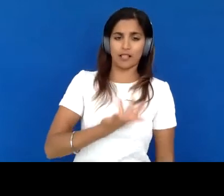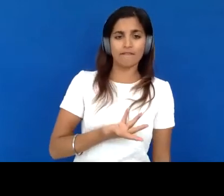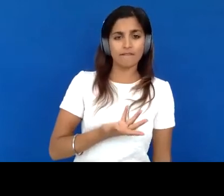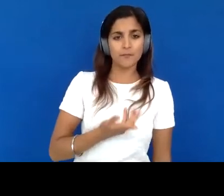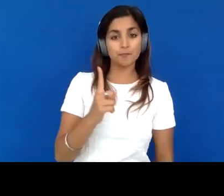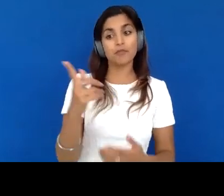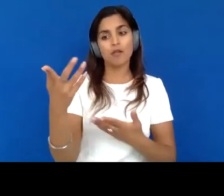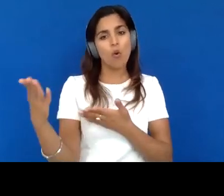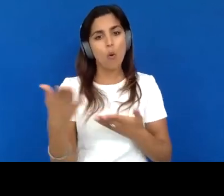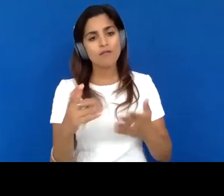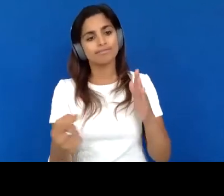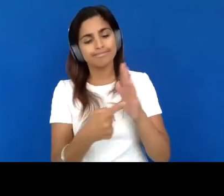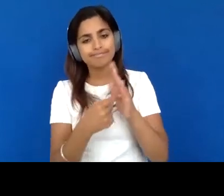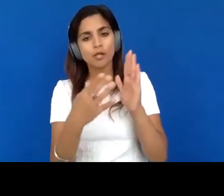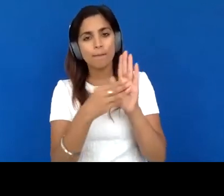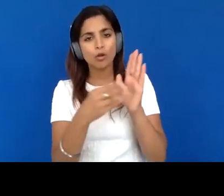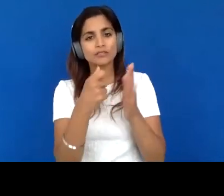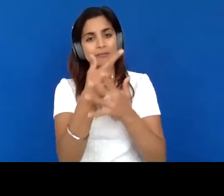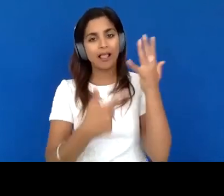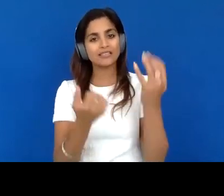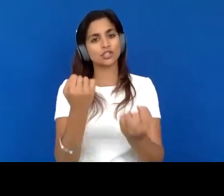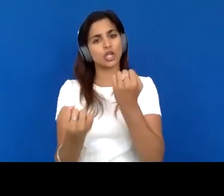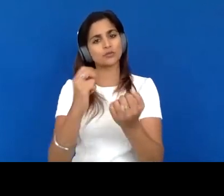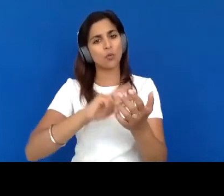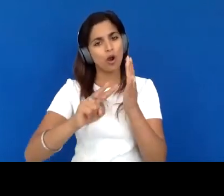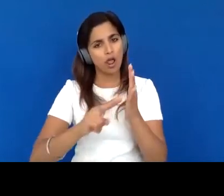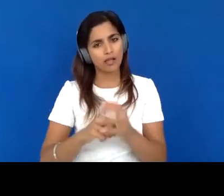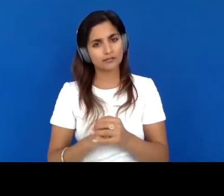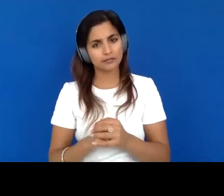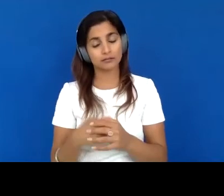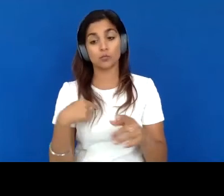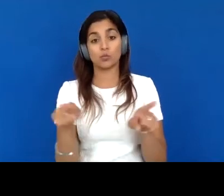organizing I want to reassert here that the critique I'm making a medicalization